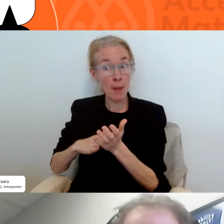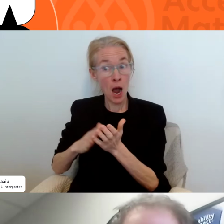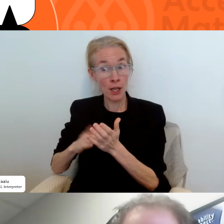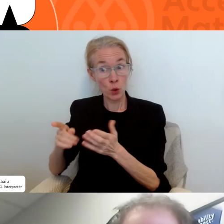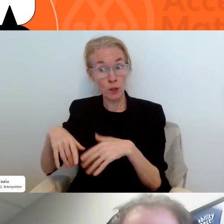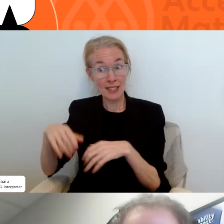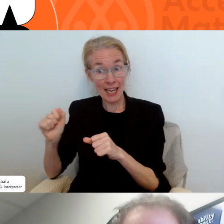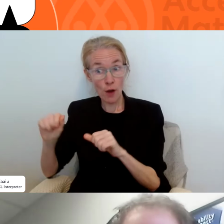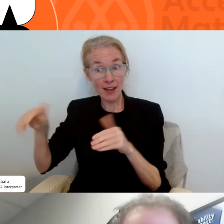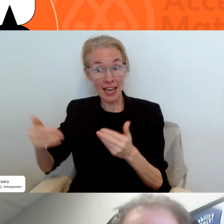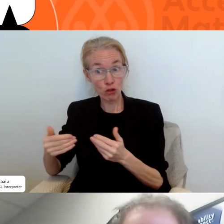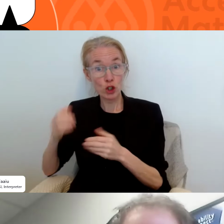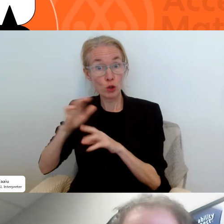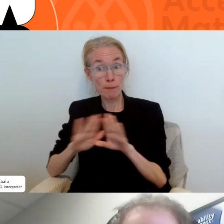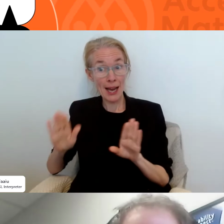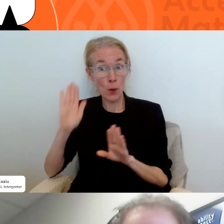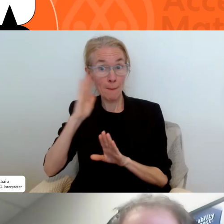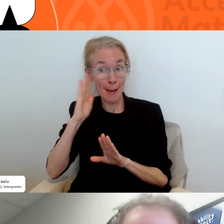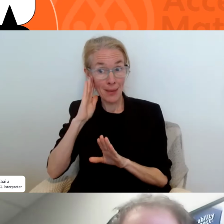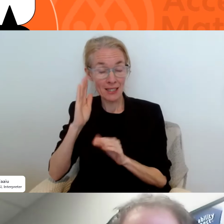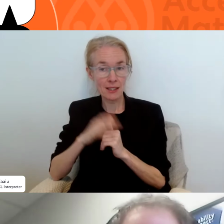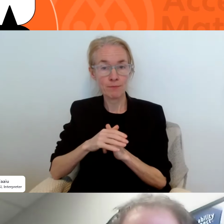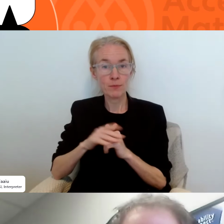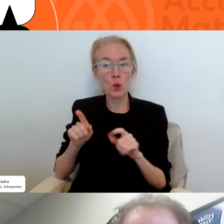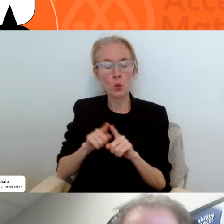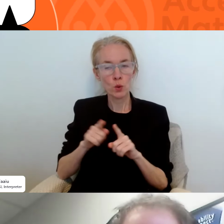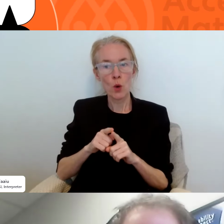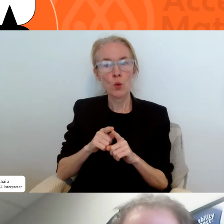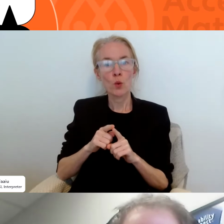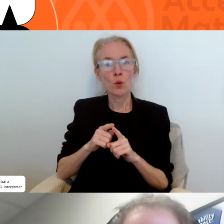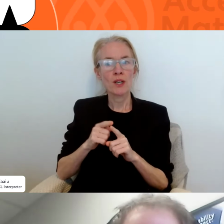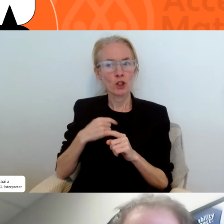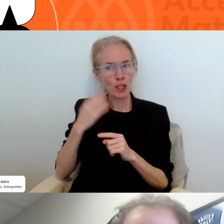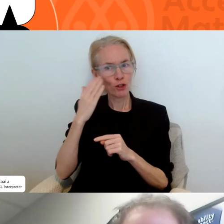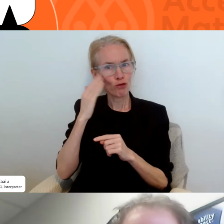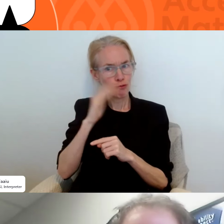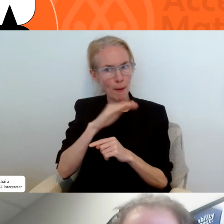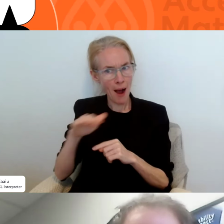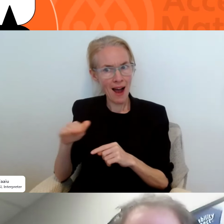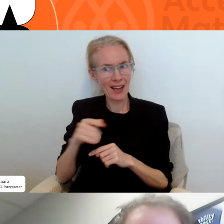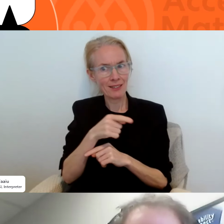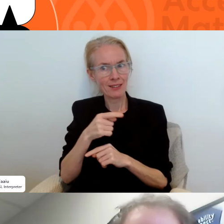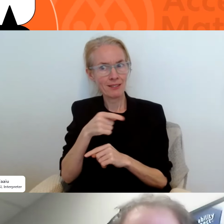a reminder for the speakers and panelists, please speak calmly